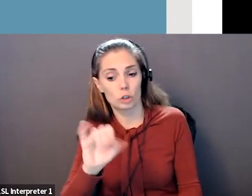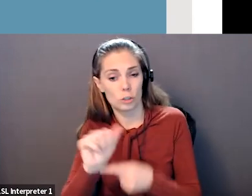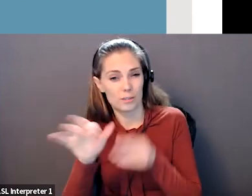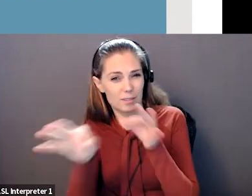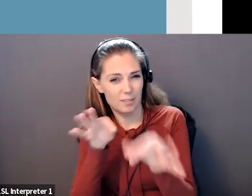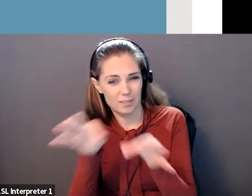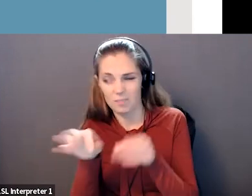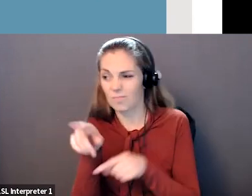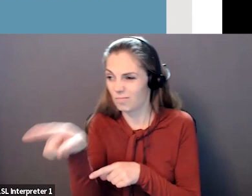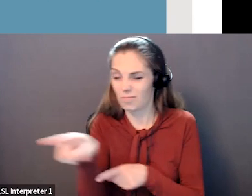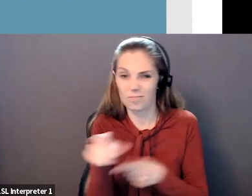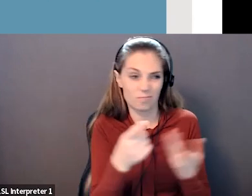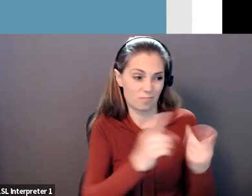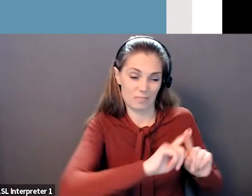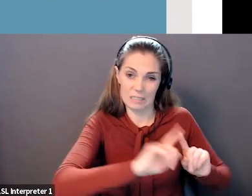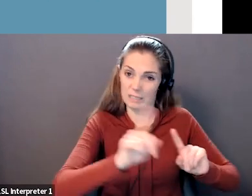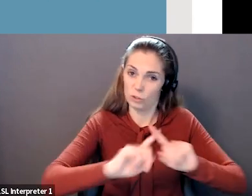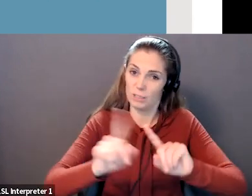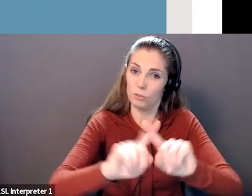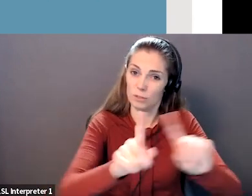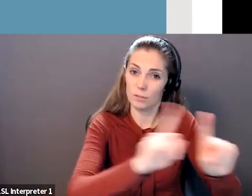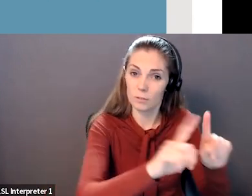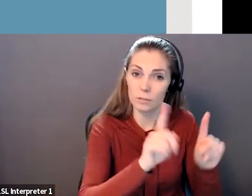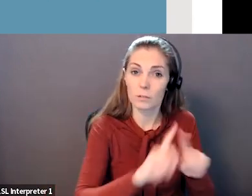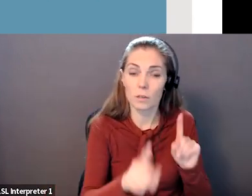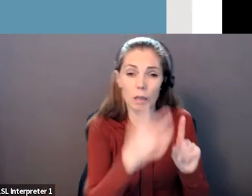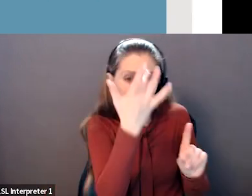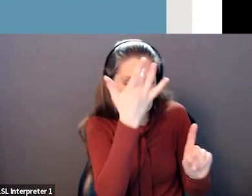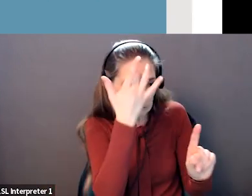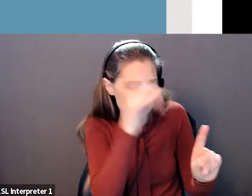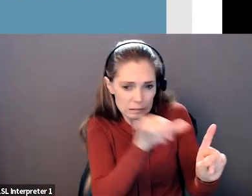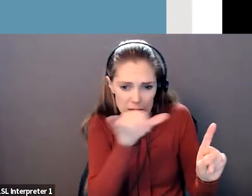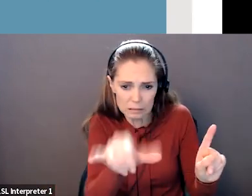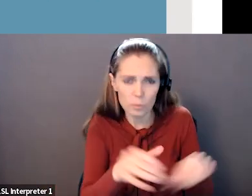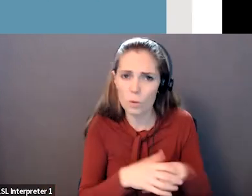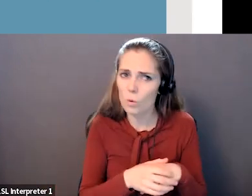similar to other kinds of injuries illnesses or diseases that we do deal with you have to really